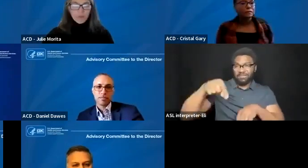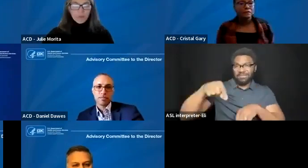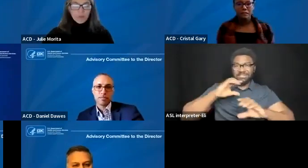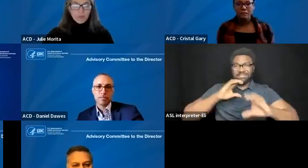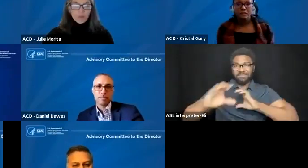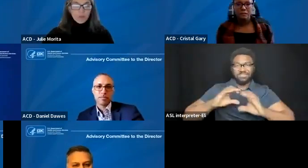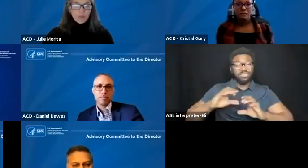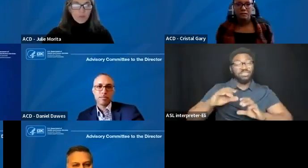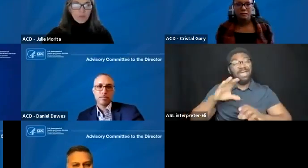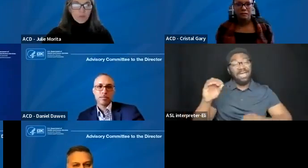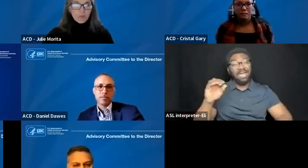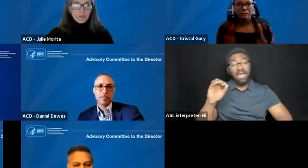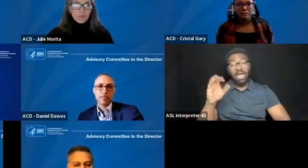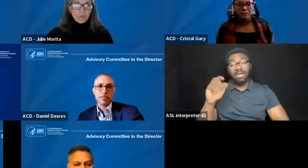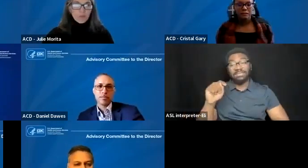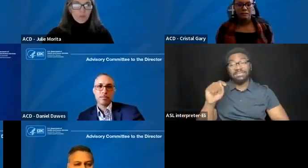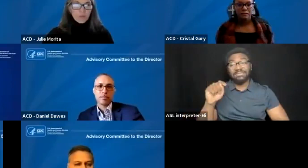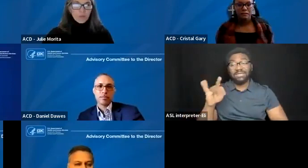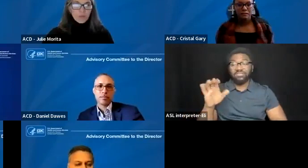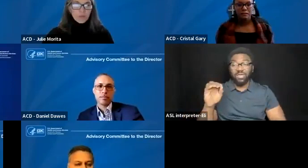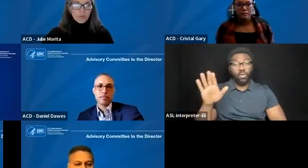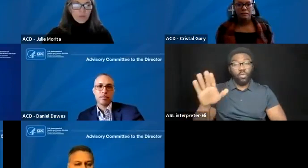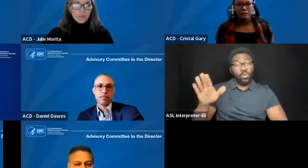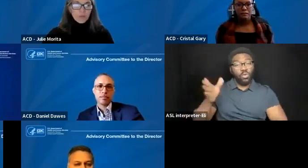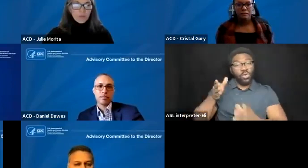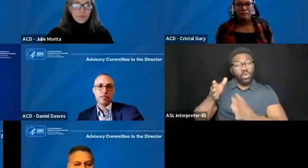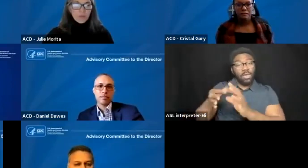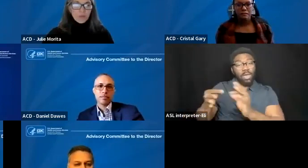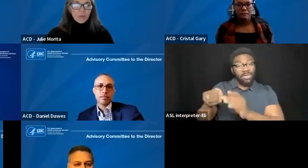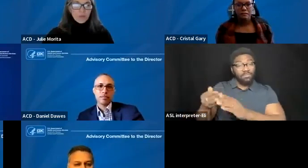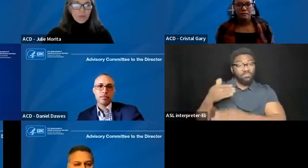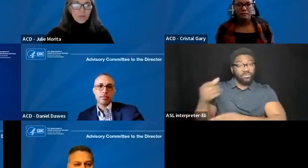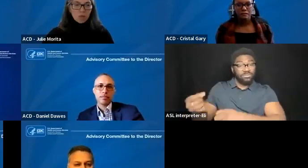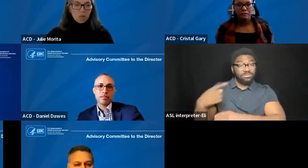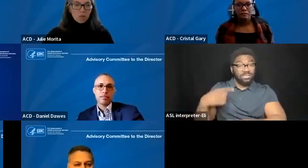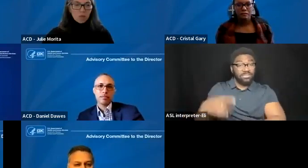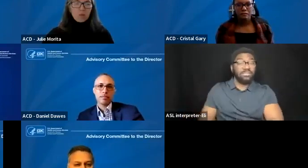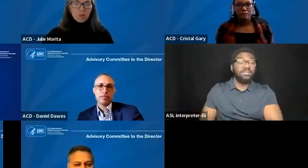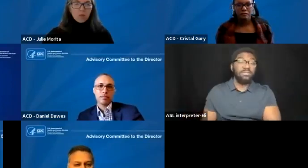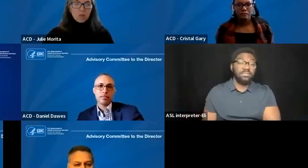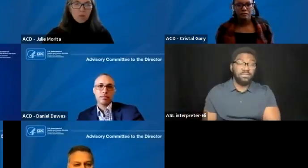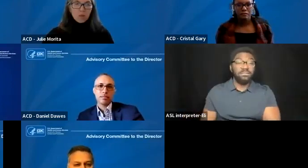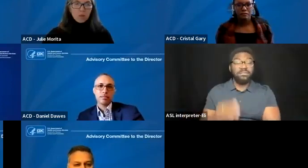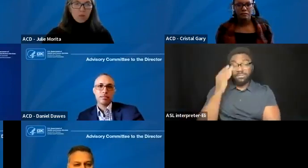that you sent us beforehand, which was just, I should just mention also, which is to point out,